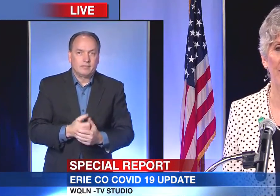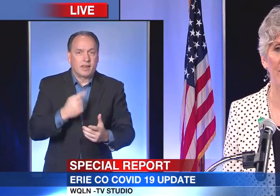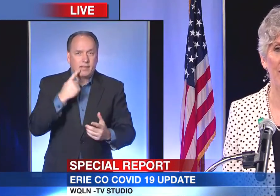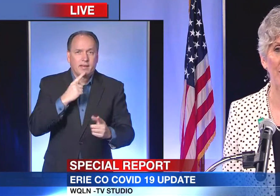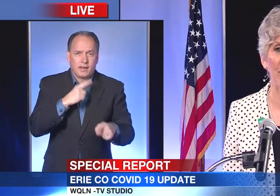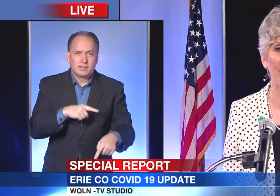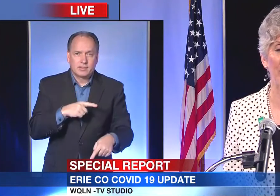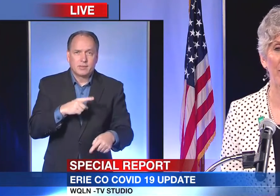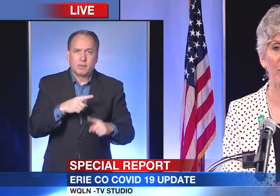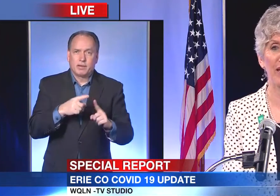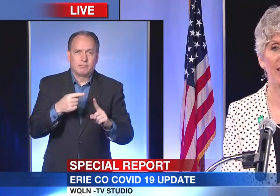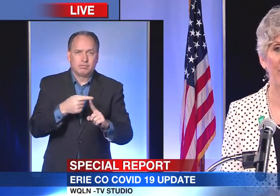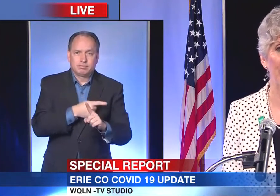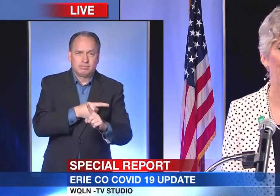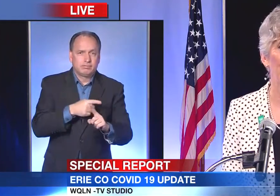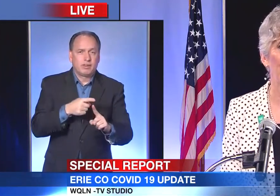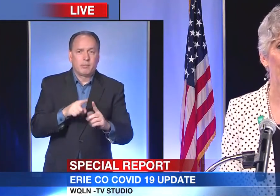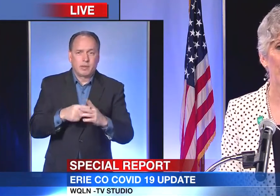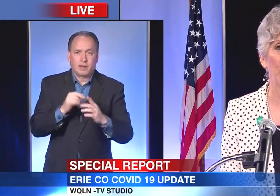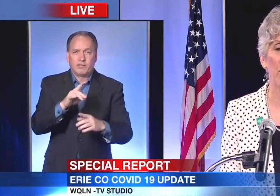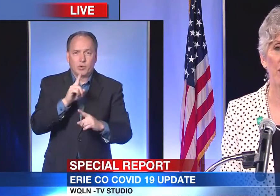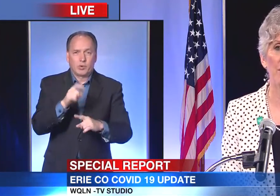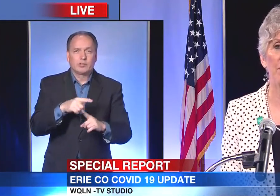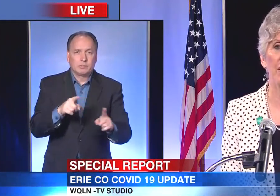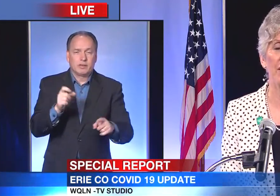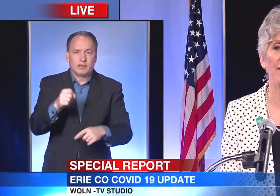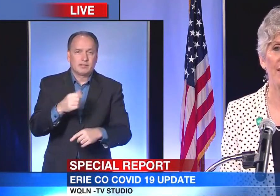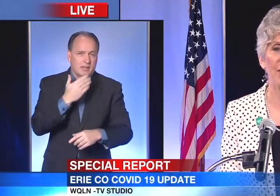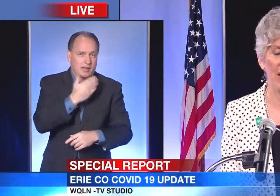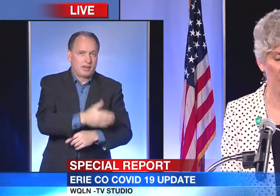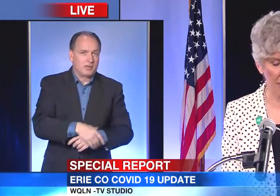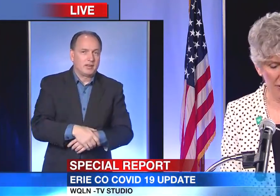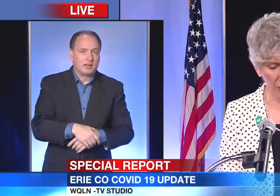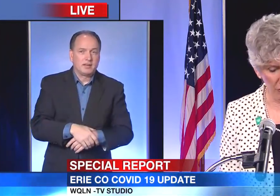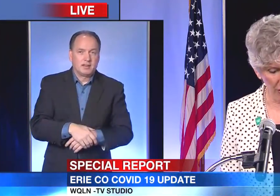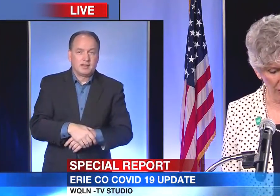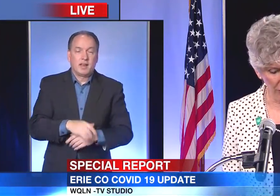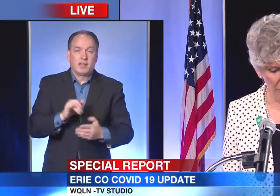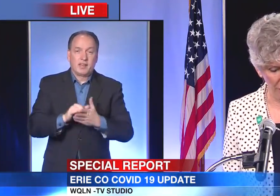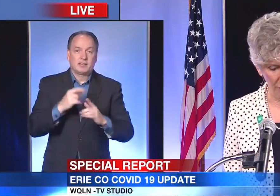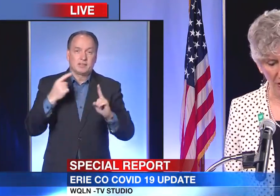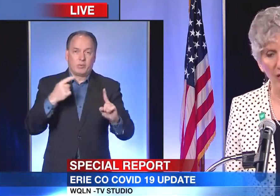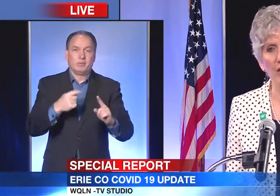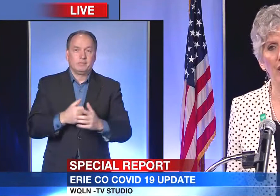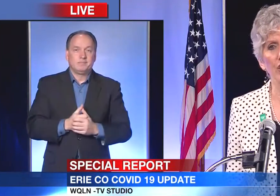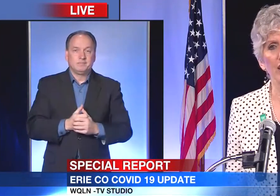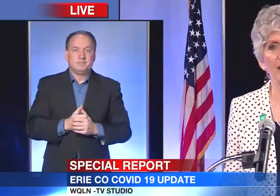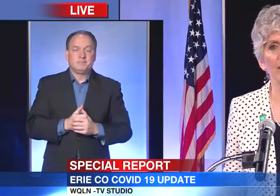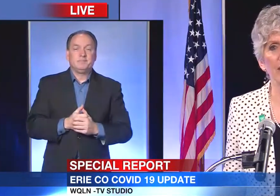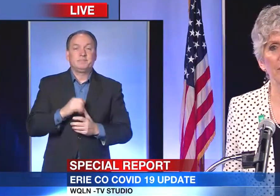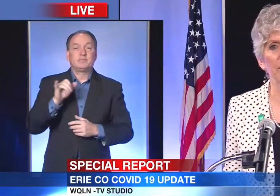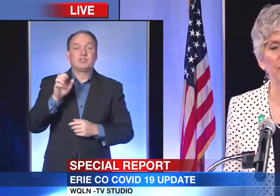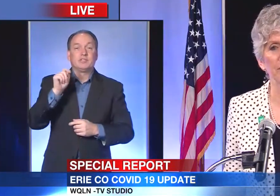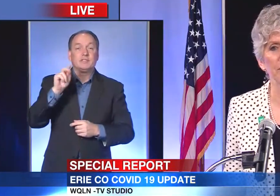OF WORK THAT WE'VE BEEN DOING, AND I THINK I ANSWERED YOUR QUESTION. THAT WAS KIND OF LOST TRACK FROM THE BEGINNING OF YOUR QUESTION WAS. THANK YOU.